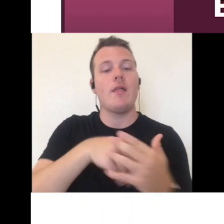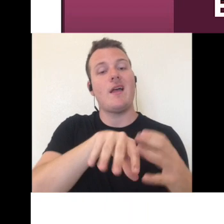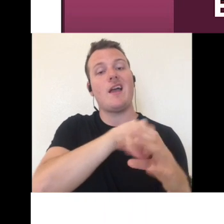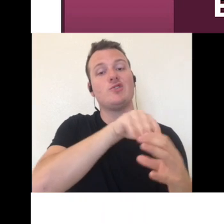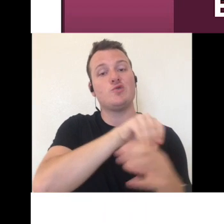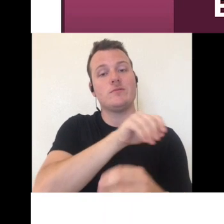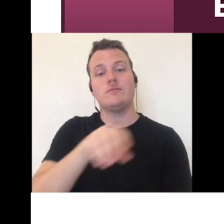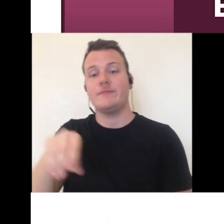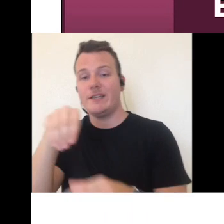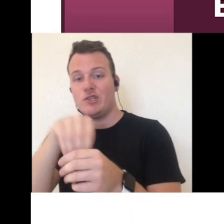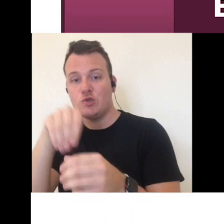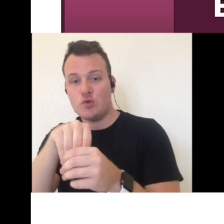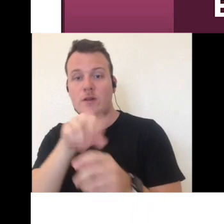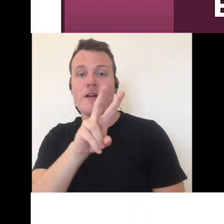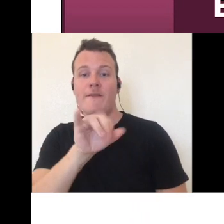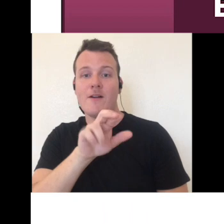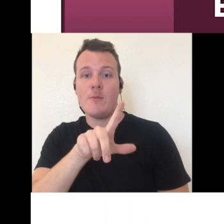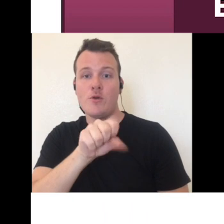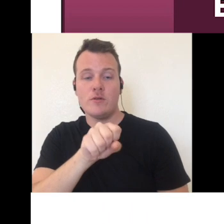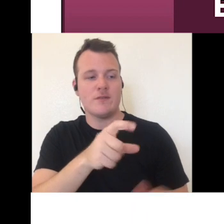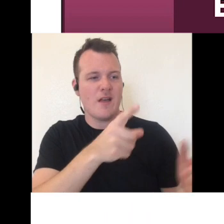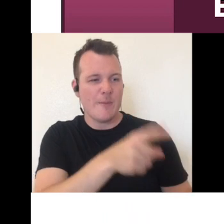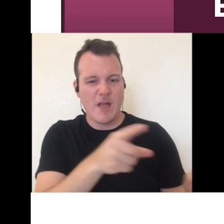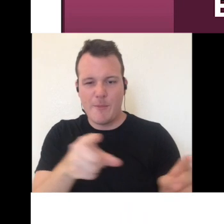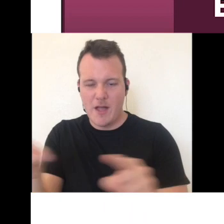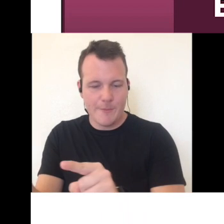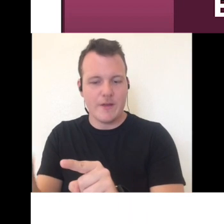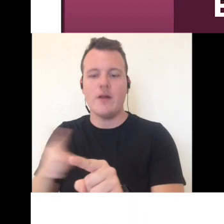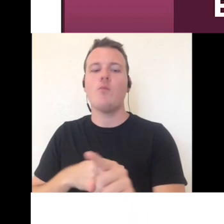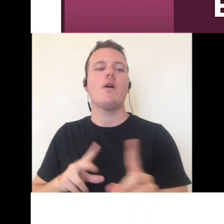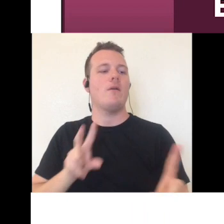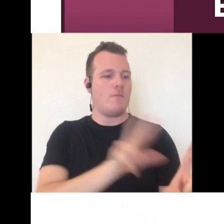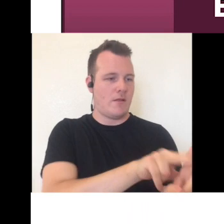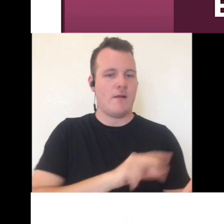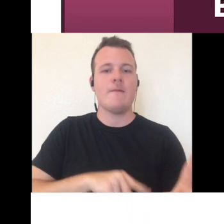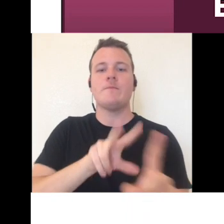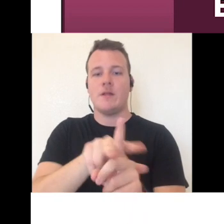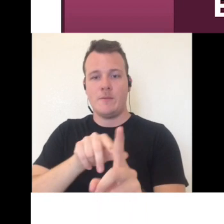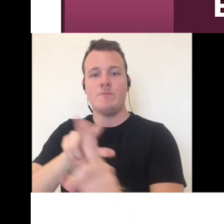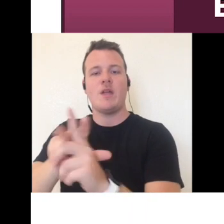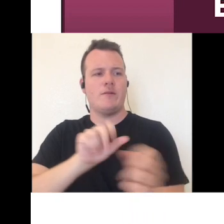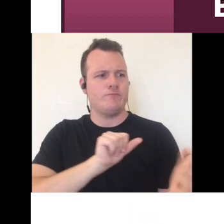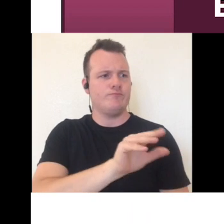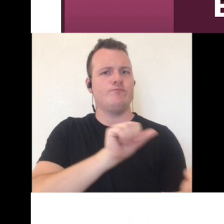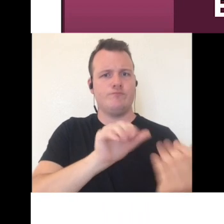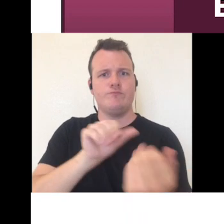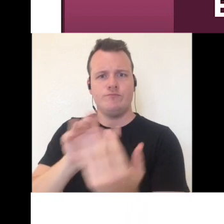strategy for dealing with all of the extra and internal variables as well as